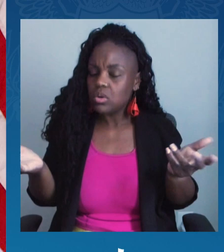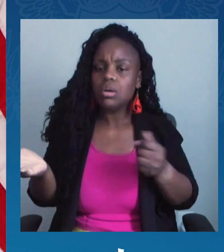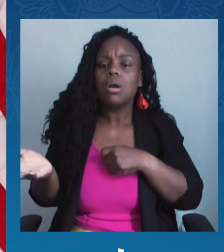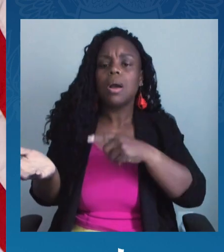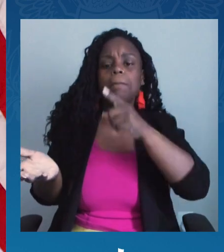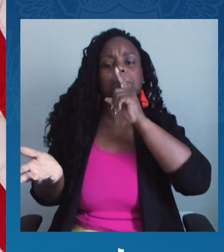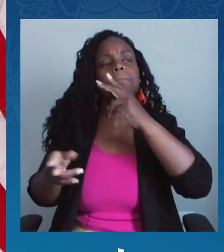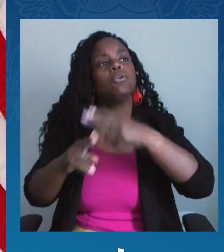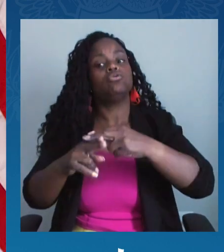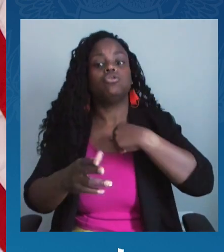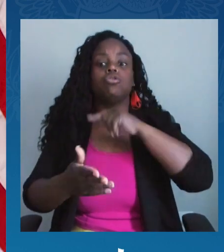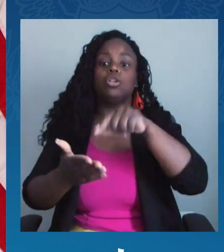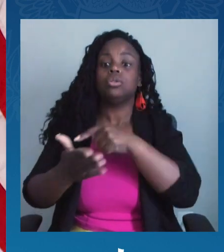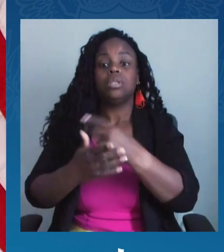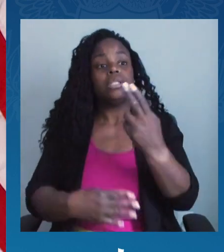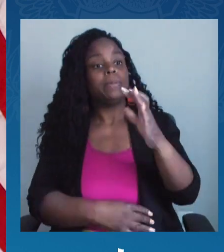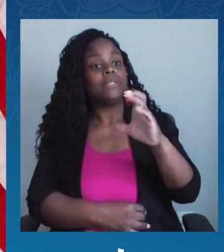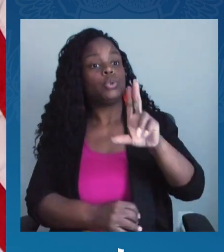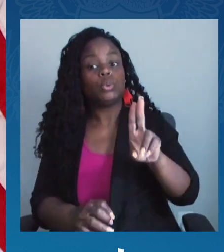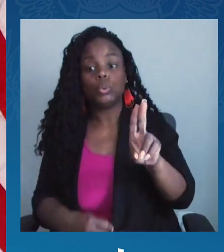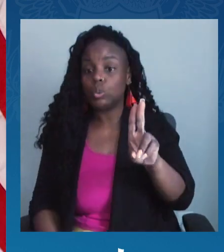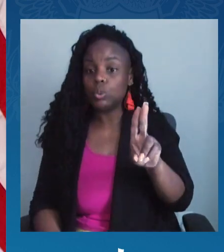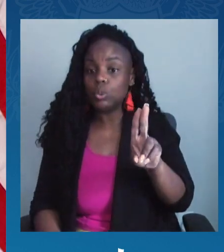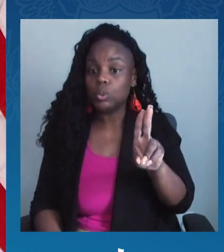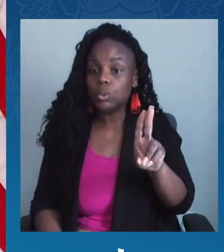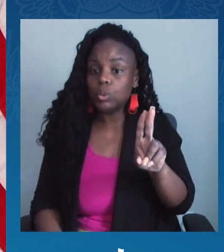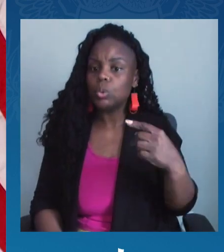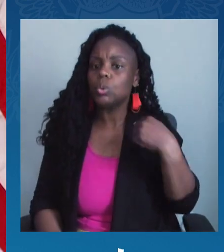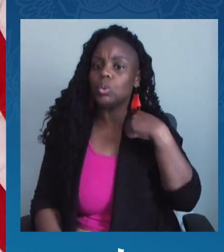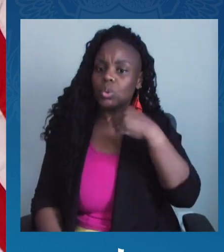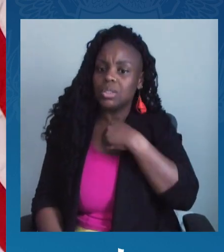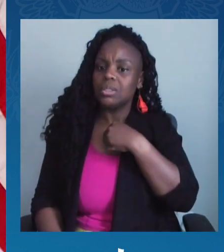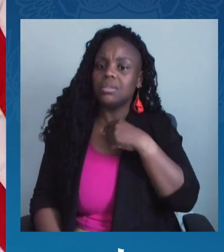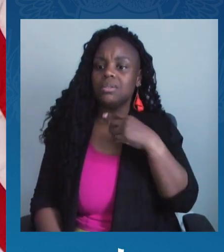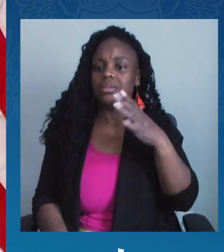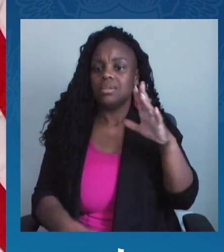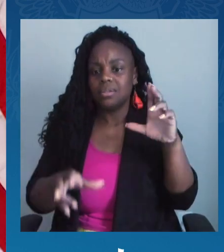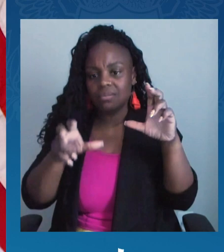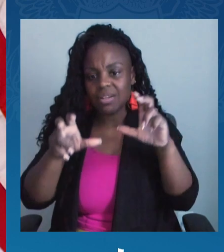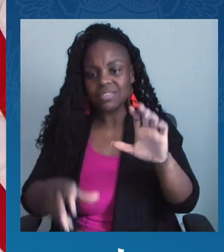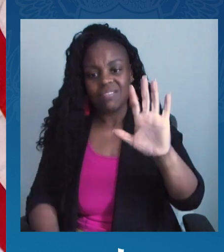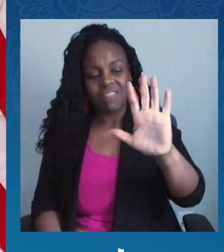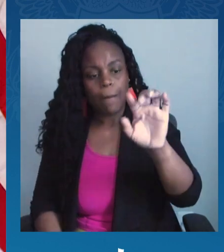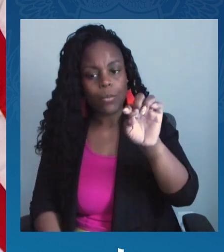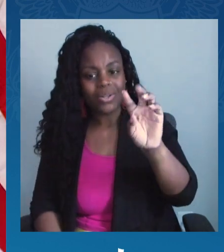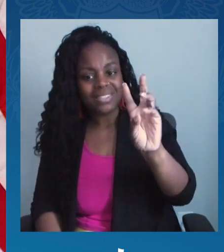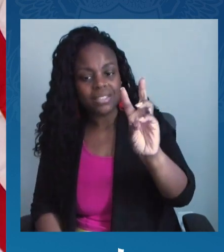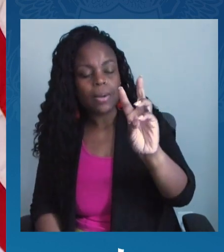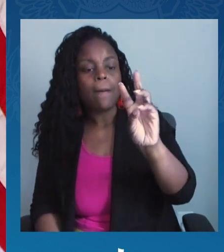we put $5.6 billion into HBCUs as a result. Mayor Woodfin: Y'all give it up. All of our work.